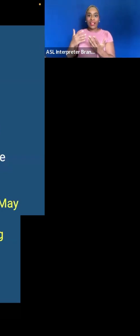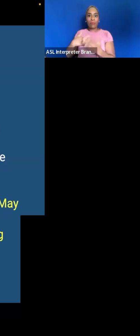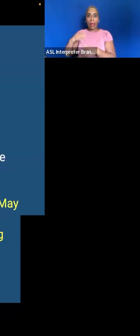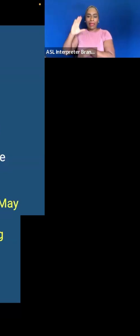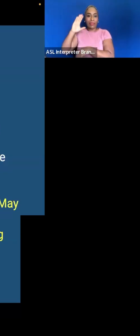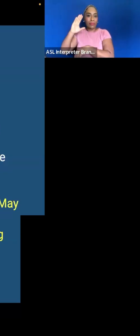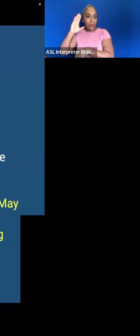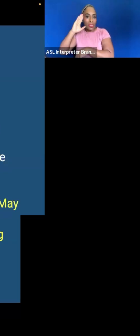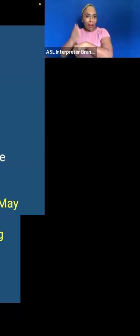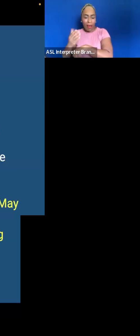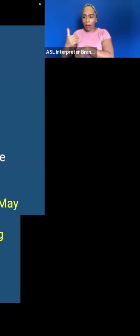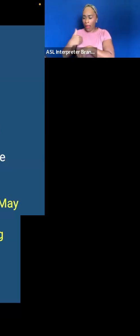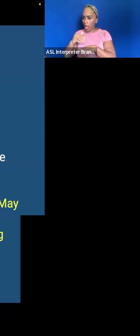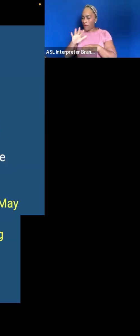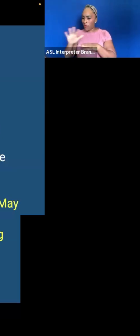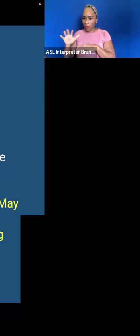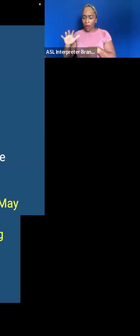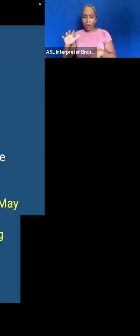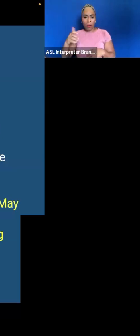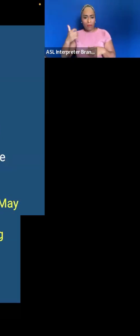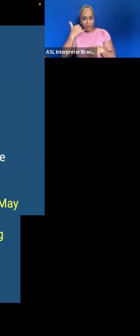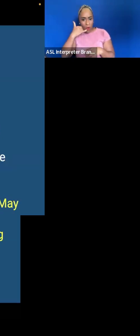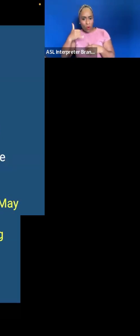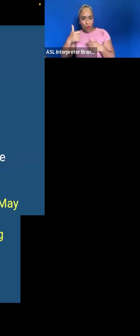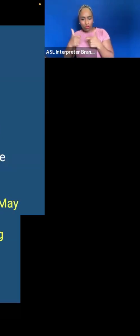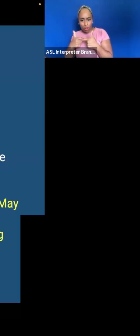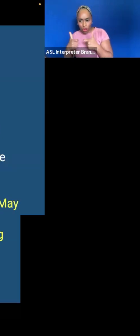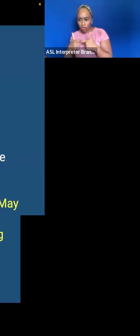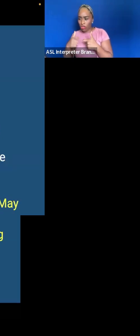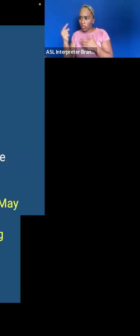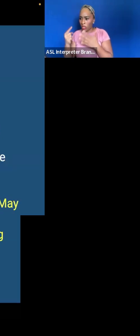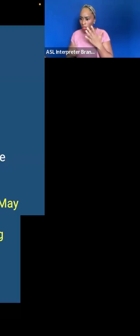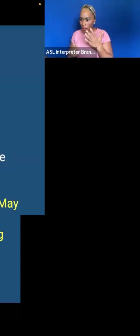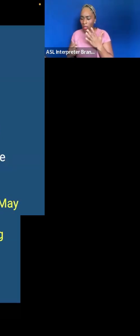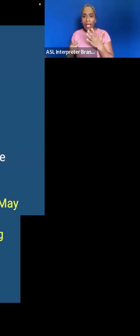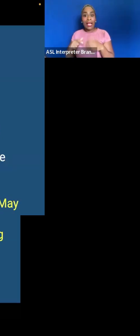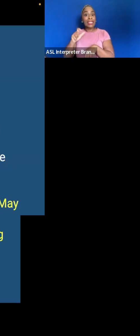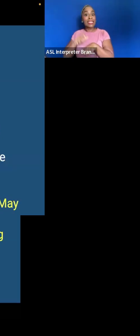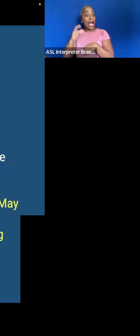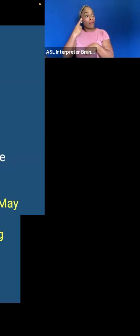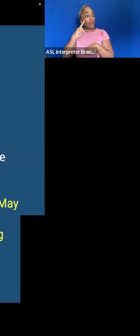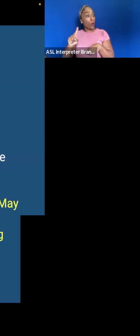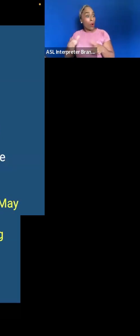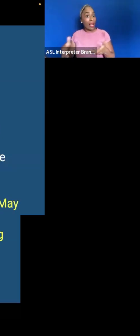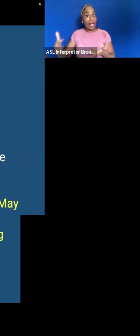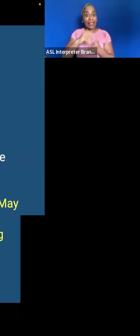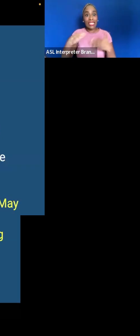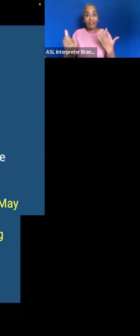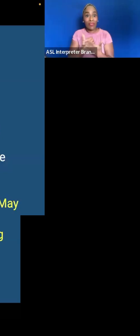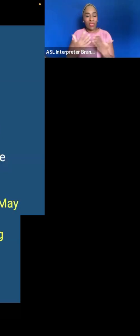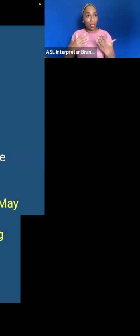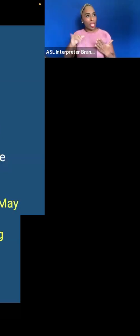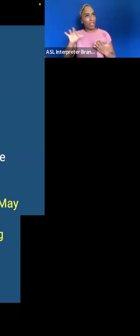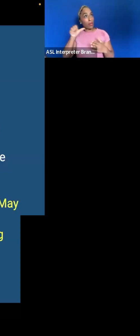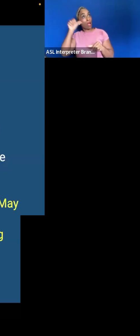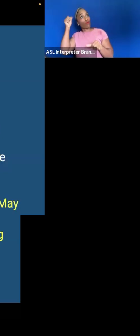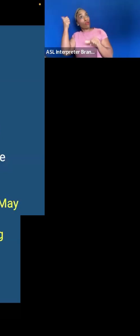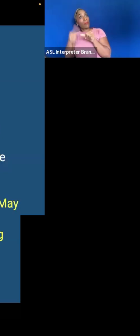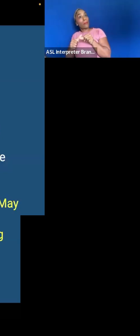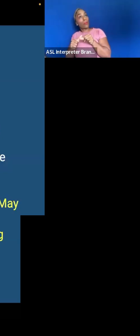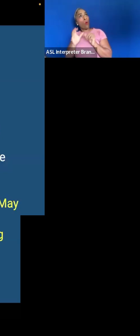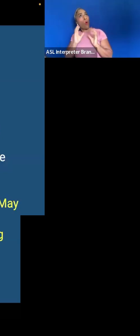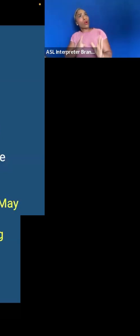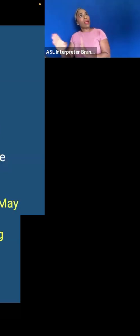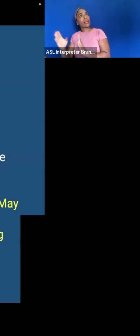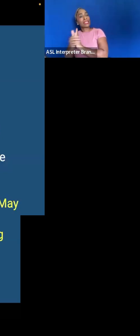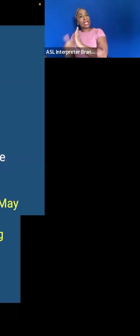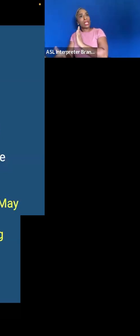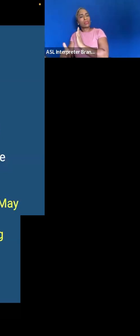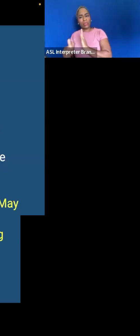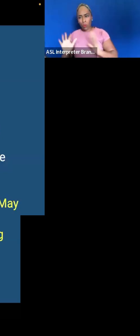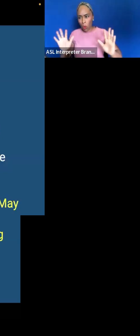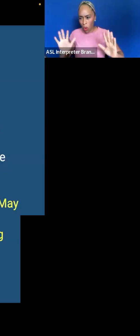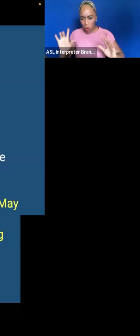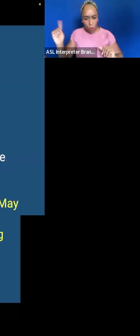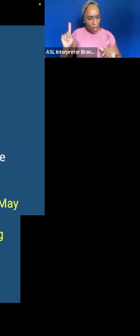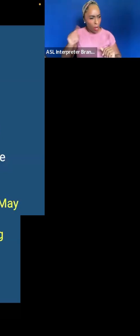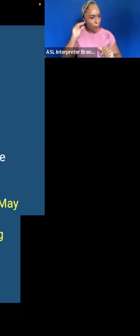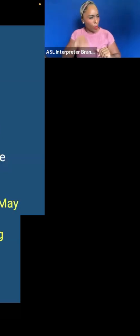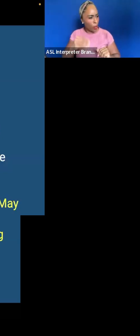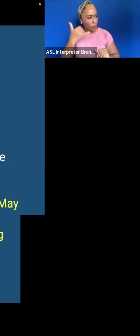Well, it's easy to miss, when you're going to collect all your things, if you don't have a good memory and organization skills of where you put certain items, it's easy to then miss that.